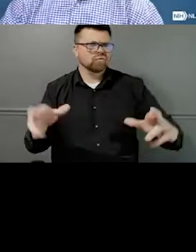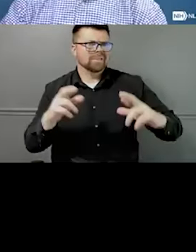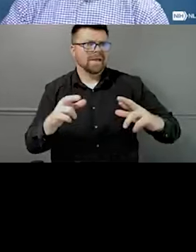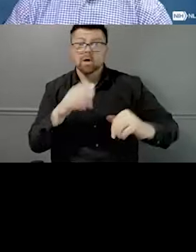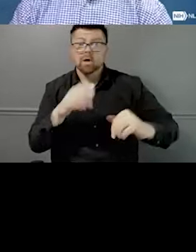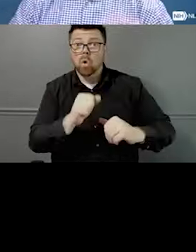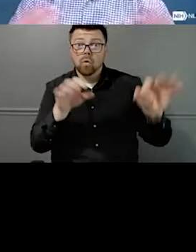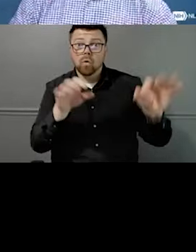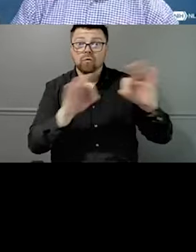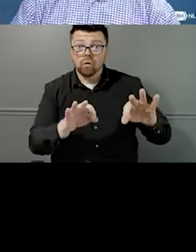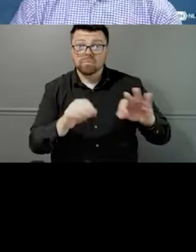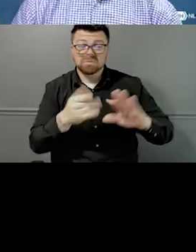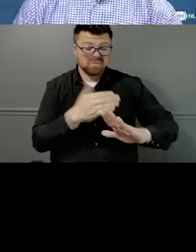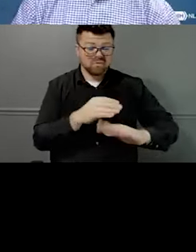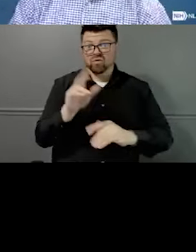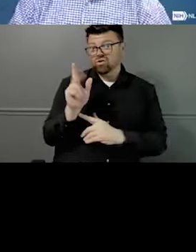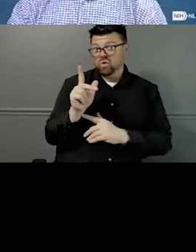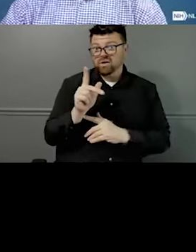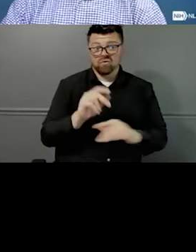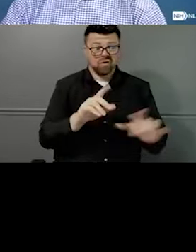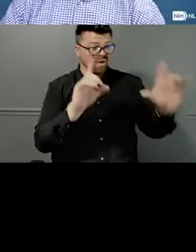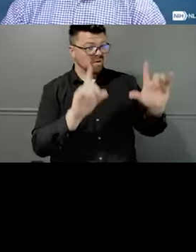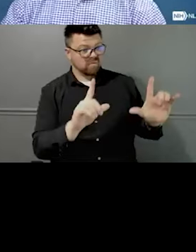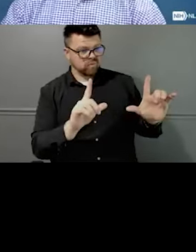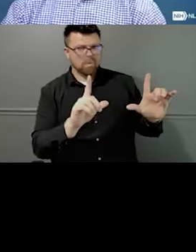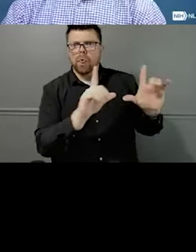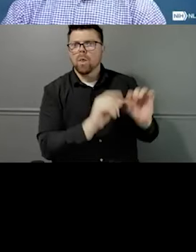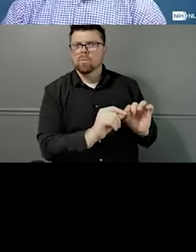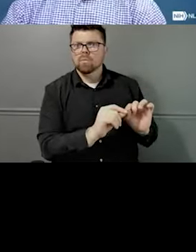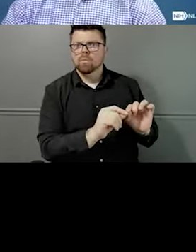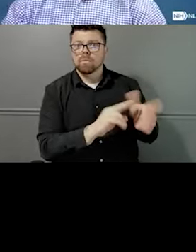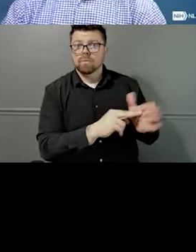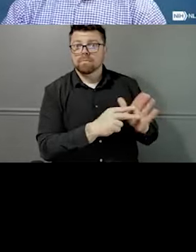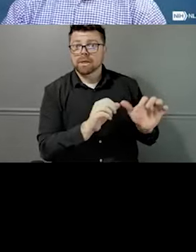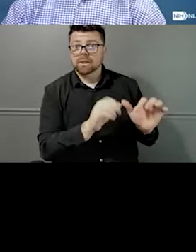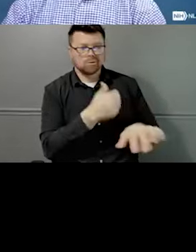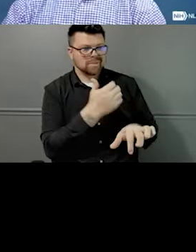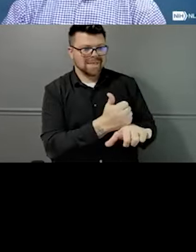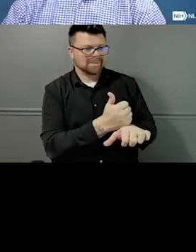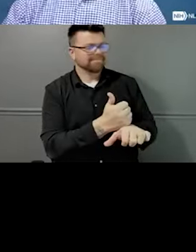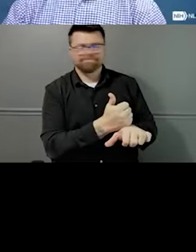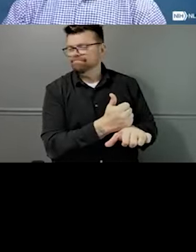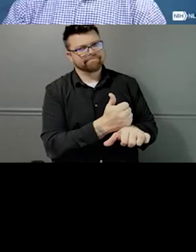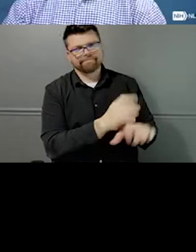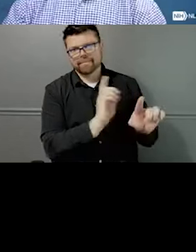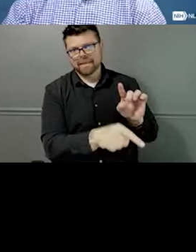so you won't be able to make them anymore. For any current and pending other support document